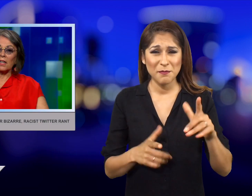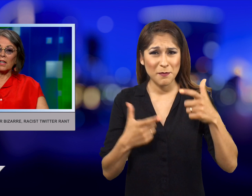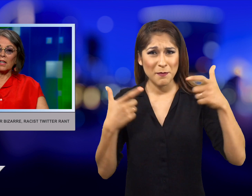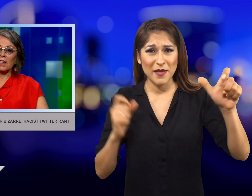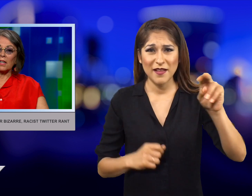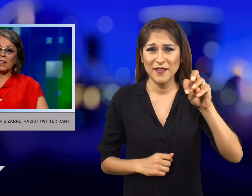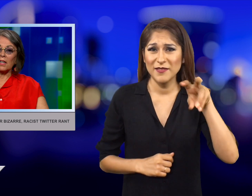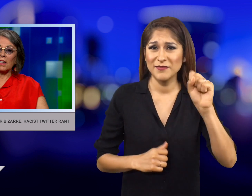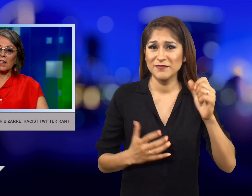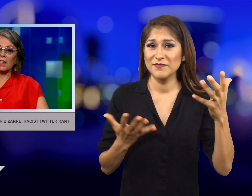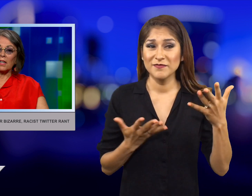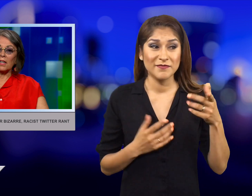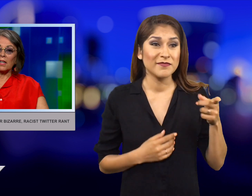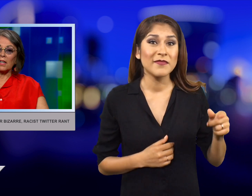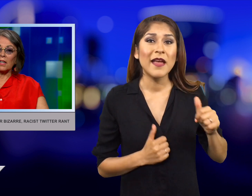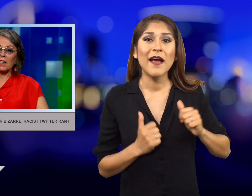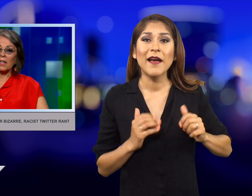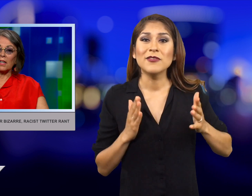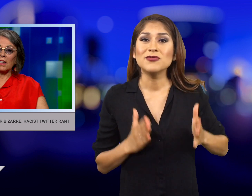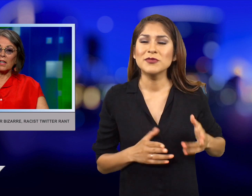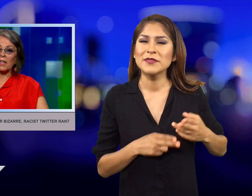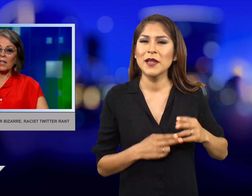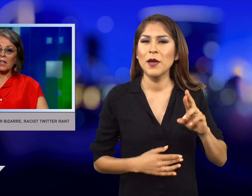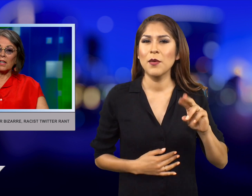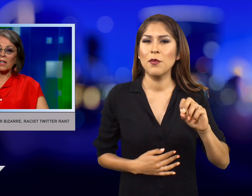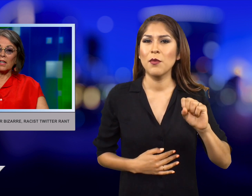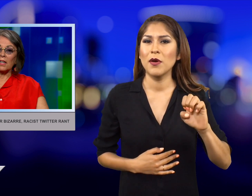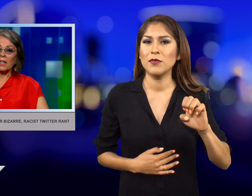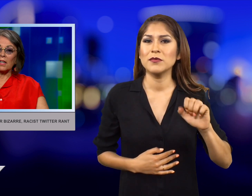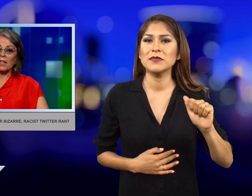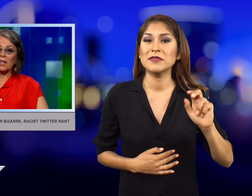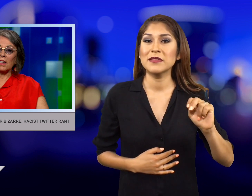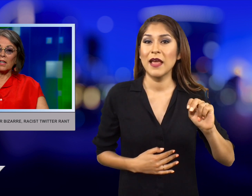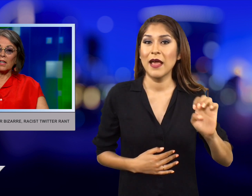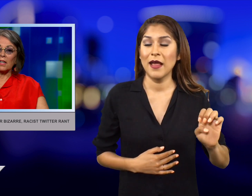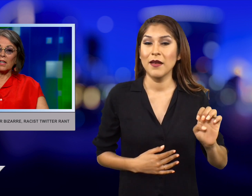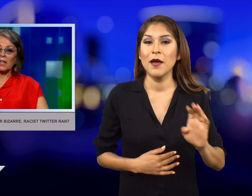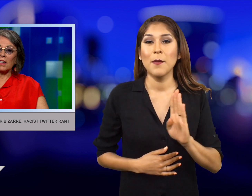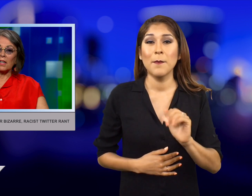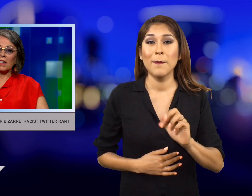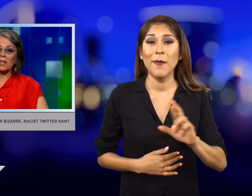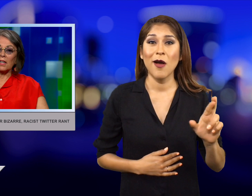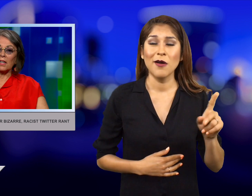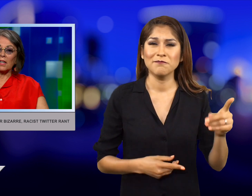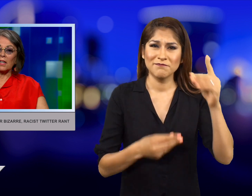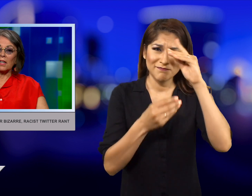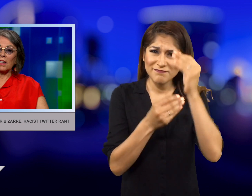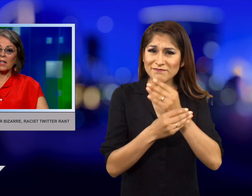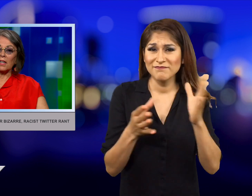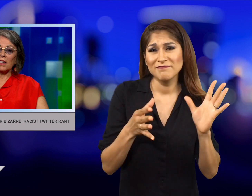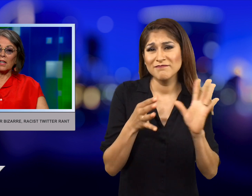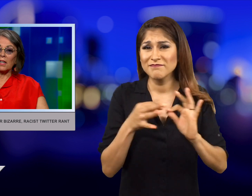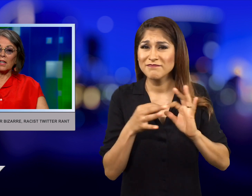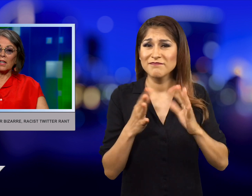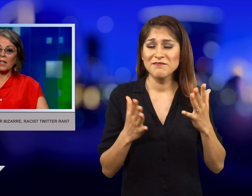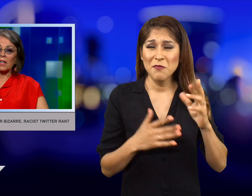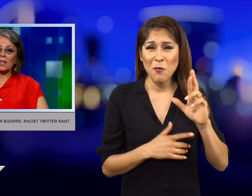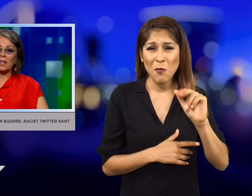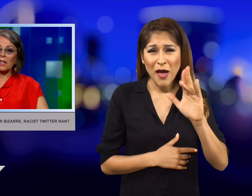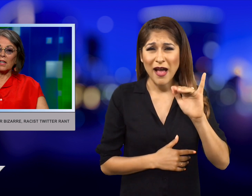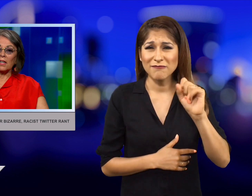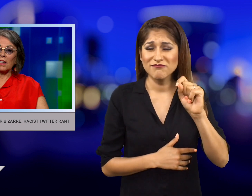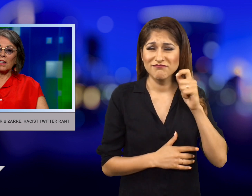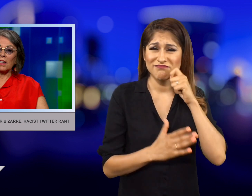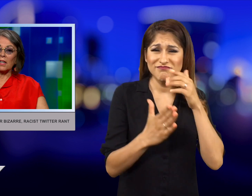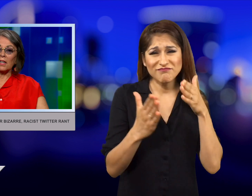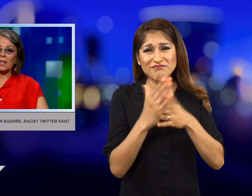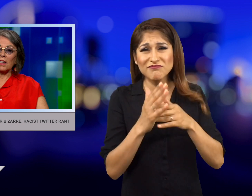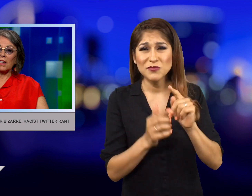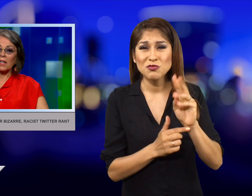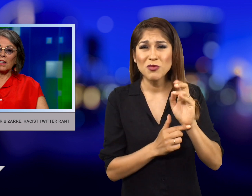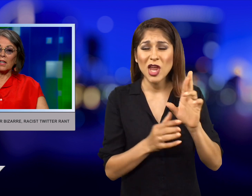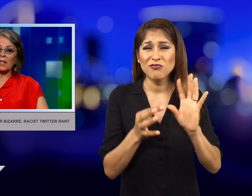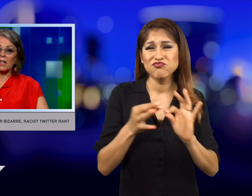In a shocking move, ABC network cancels "Roseanne" after the star of the show, Rosanne Barr,